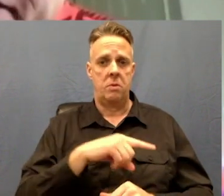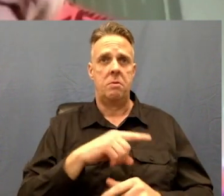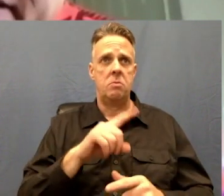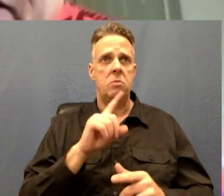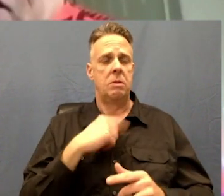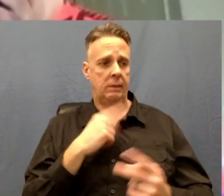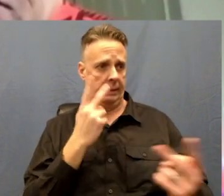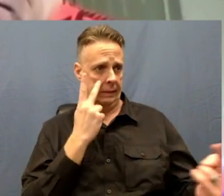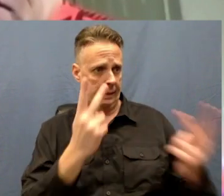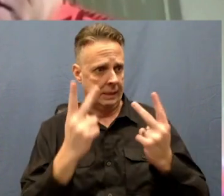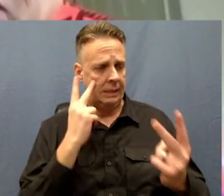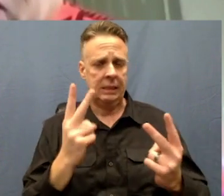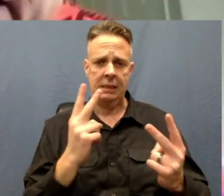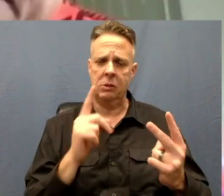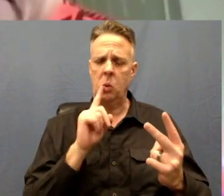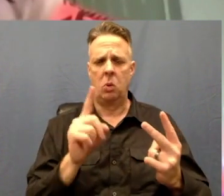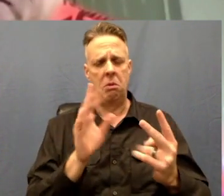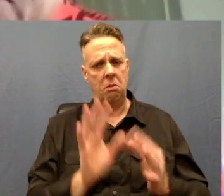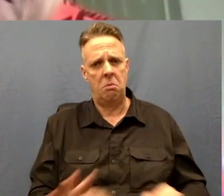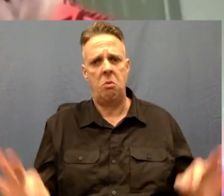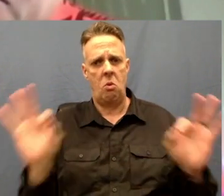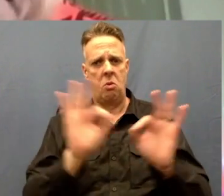MEANINGFUL TO ME BECAUSE I'M THE VOICE FOR THE PACIFIC ISLAND